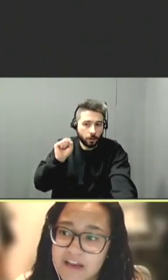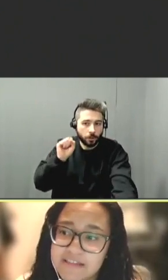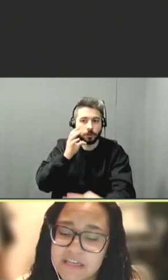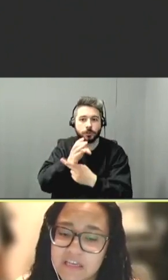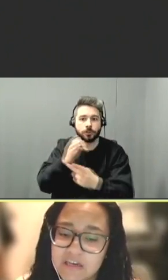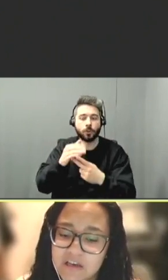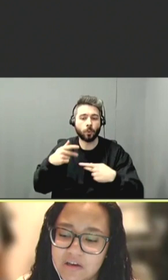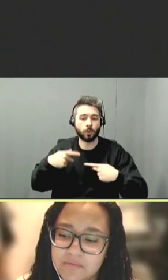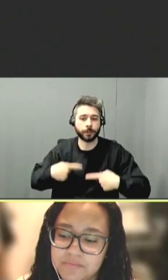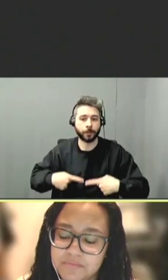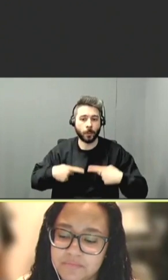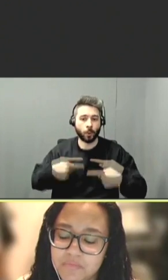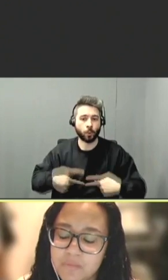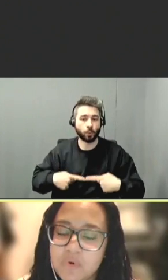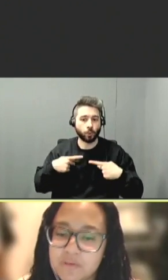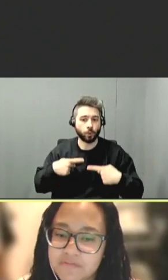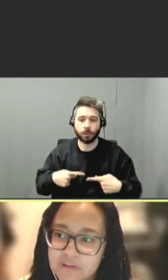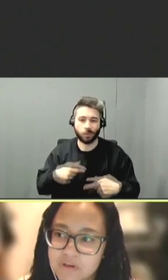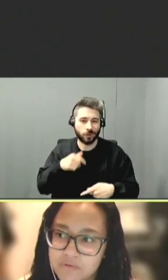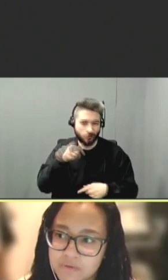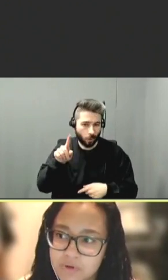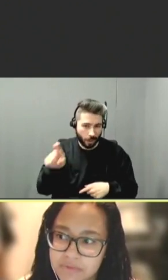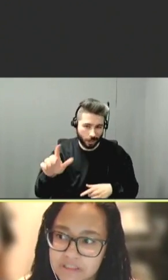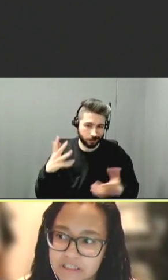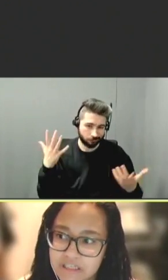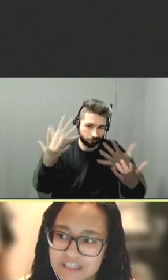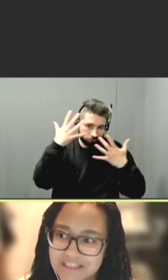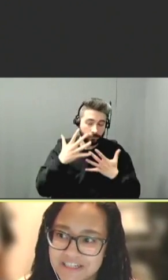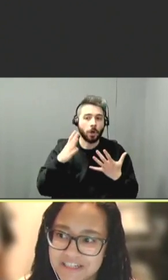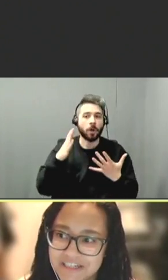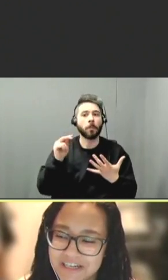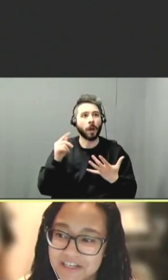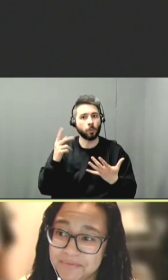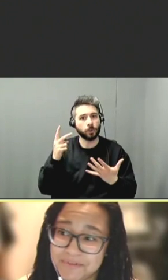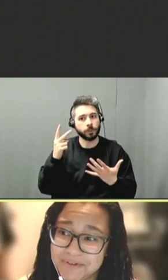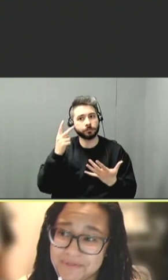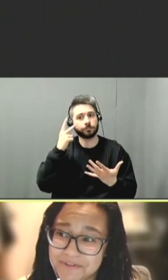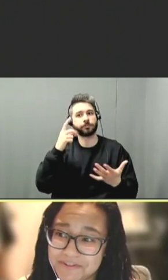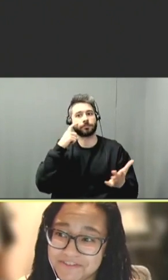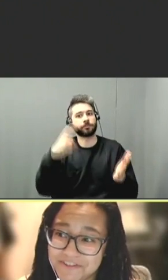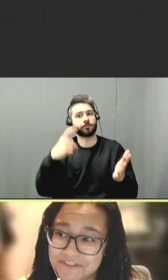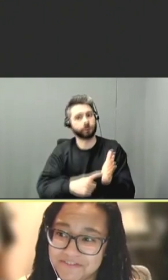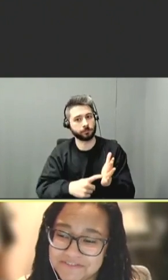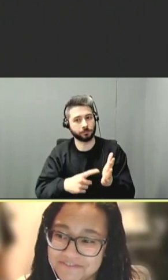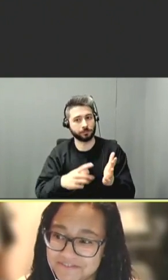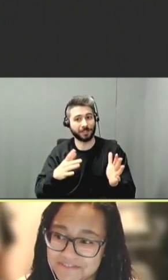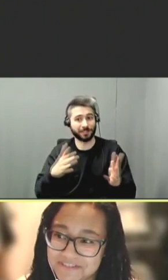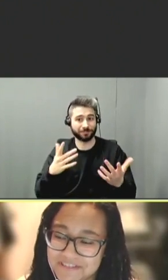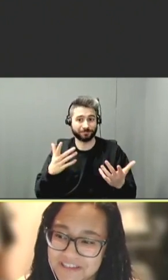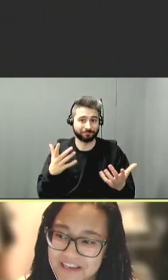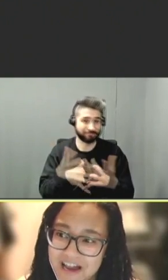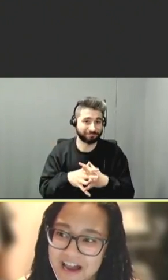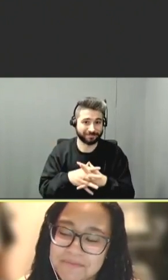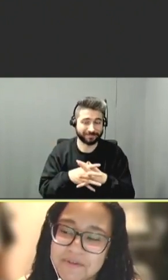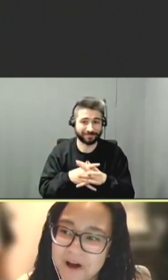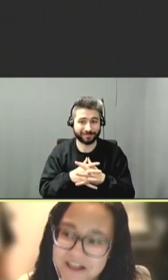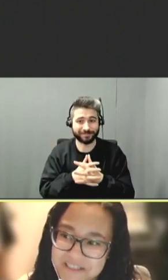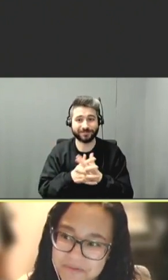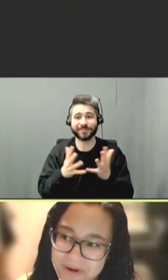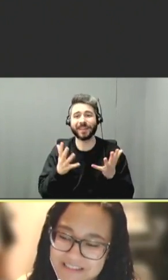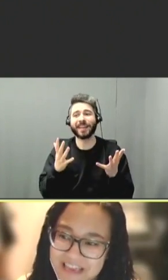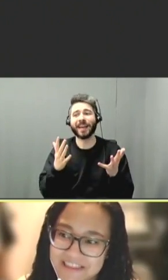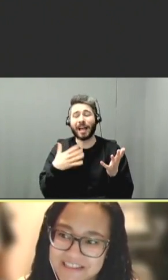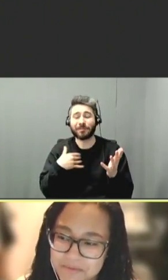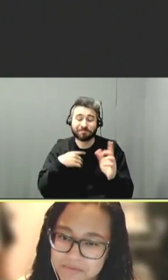vaccine, but we found that overwhelmingly, and I'm so -- I'm so positive about saying this. It was